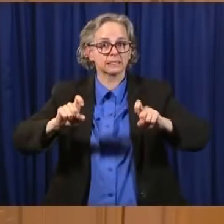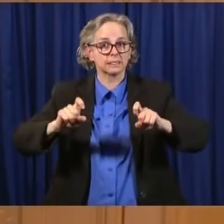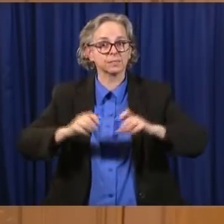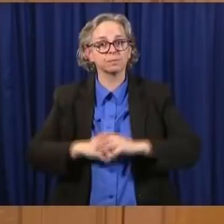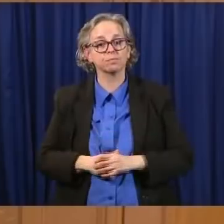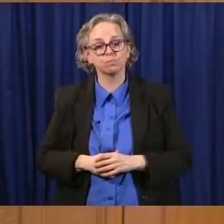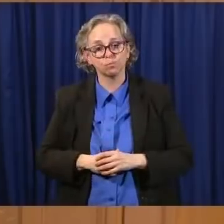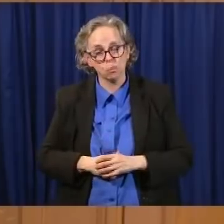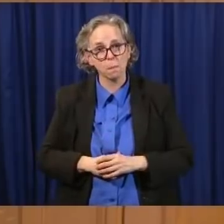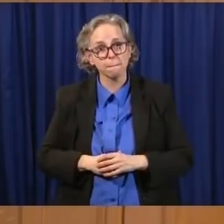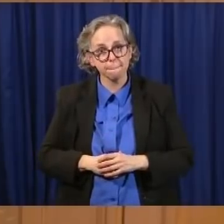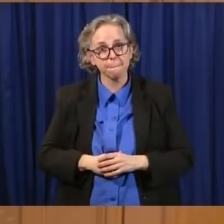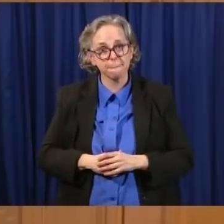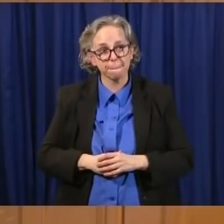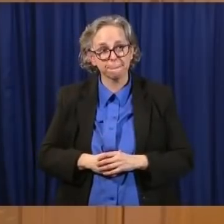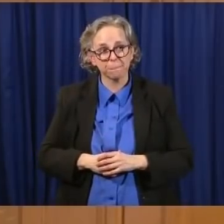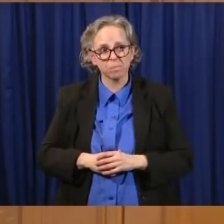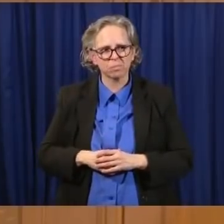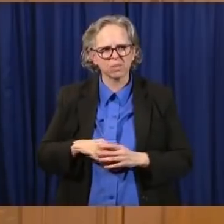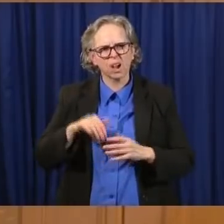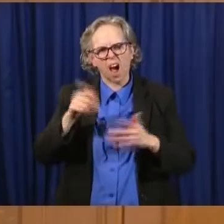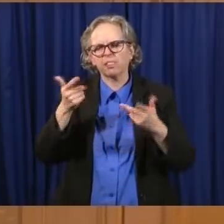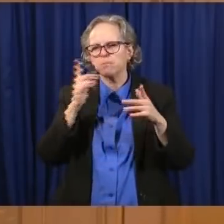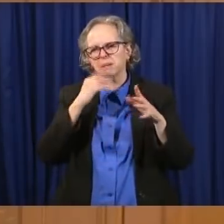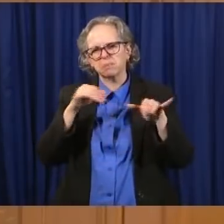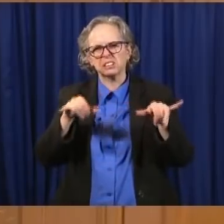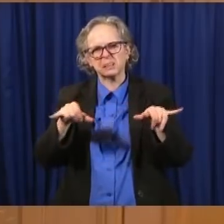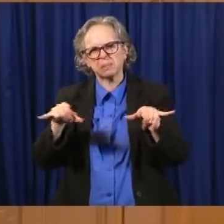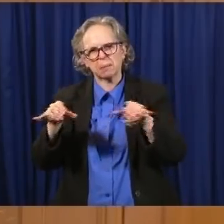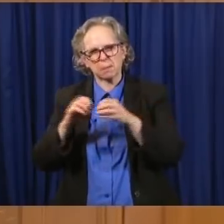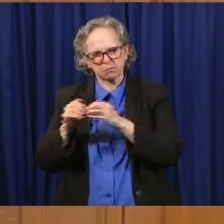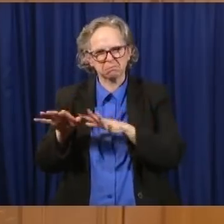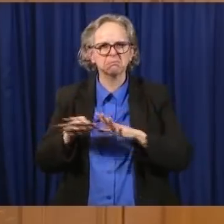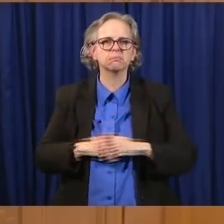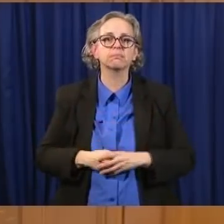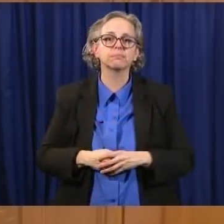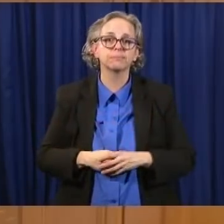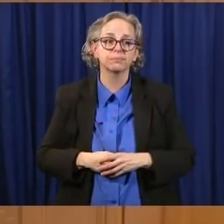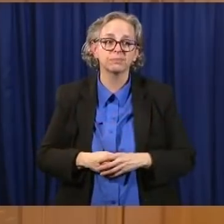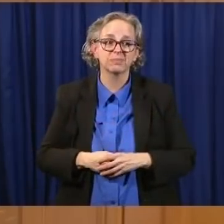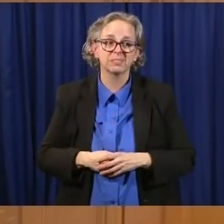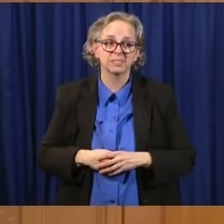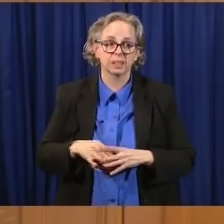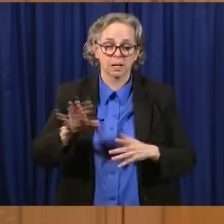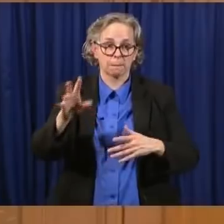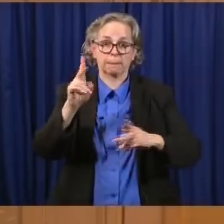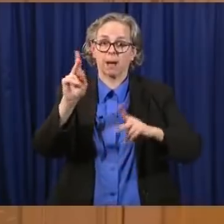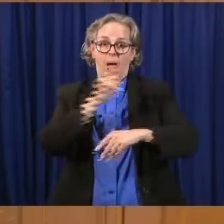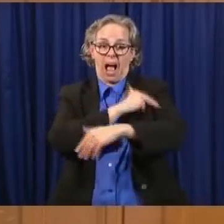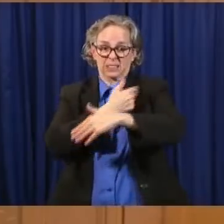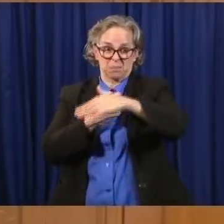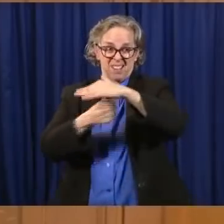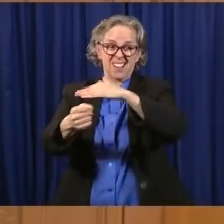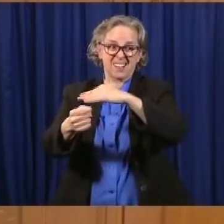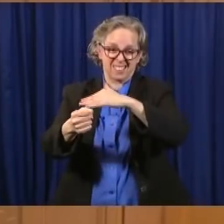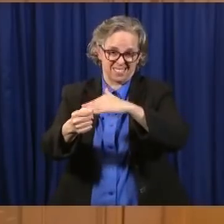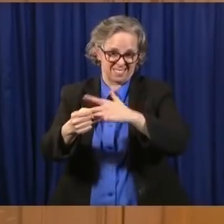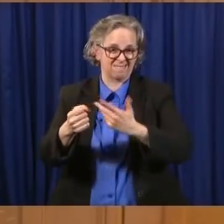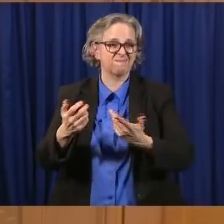WITH REPORTING WHICH WE WILL BE TAKING INTO DEEPER IN THE DAYS TO COME. I WOULD THEN LIKE TO GO, WHAT WE HAVE NEXT? HERE IS OUR USUAL, WE HAVE NOW 71,000 TESTS HAVING BEEN AROUND IN OHIO.